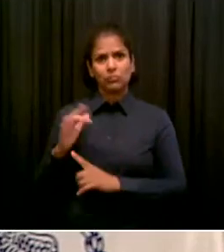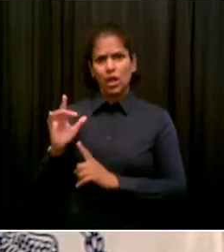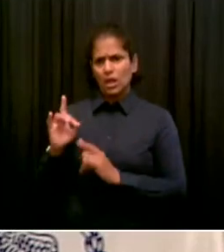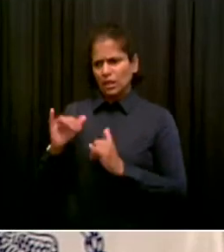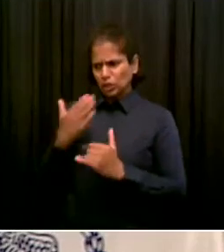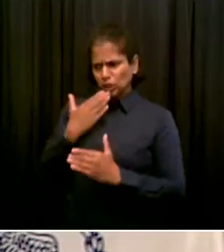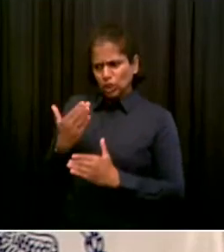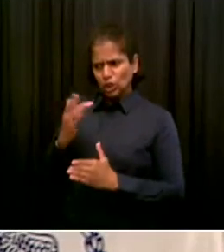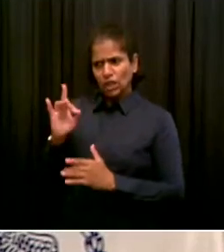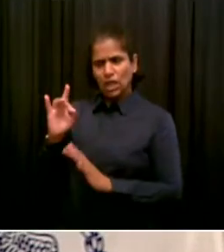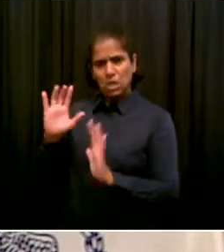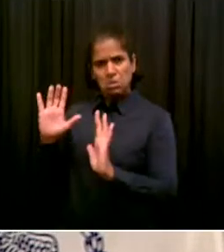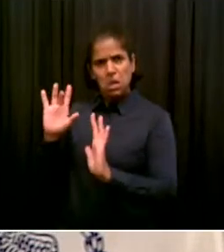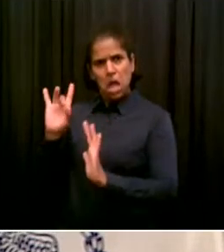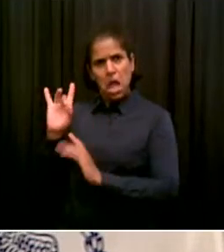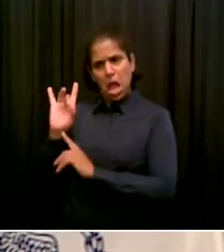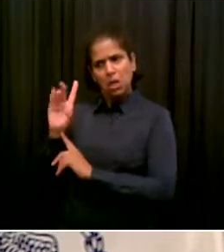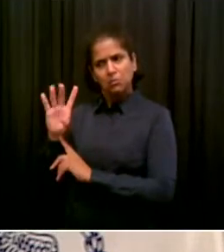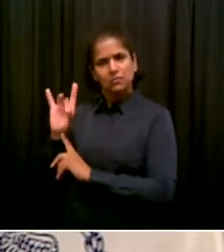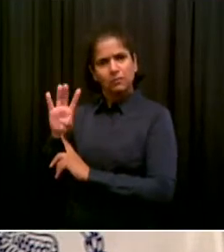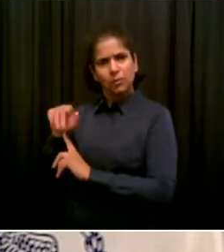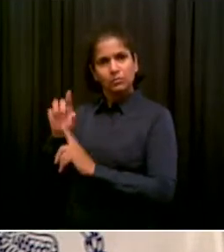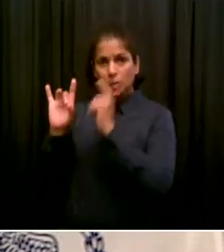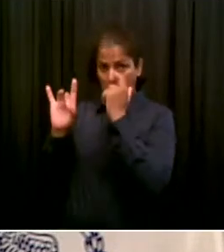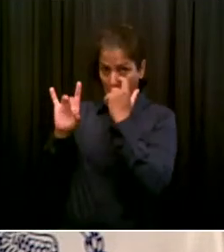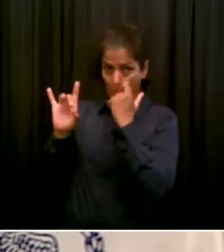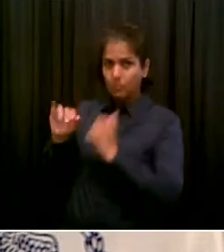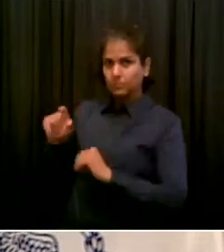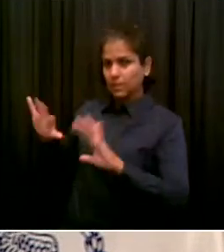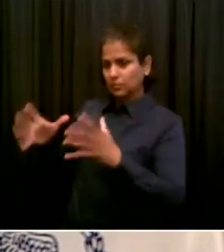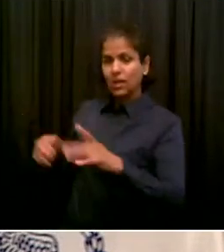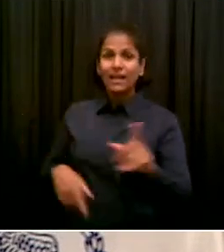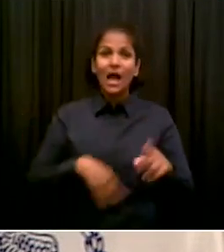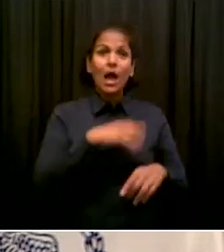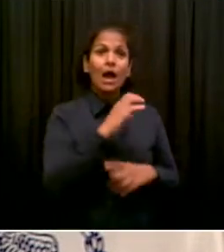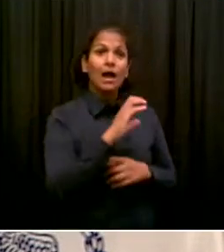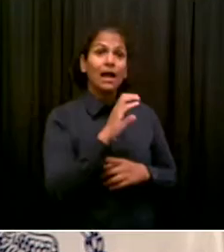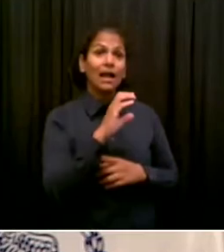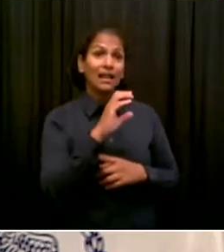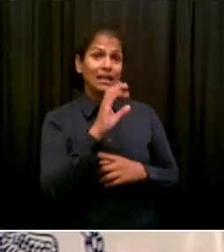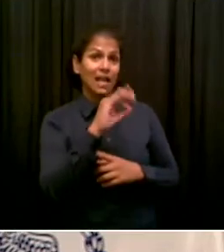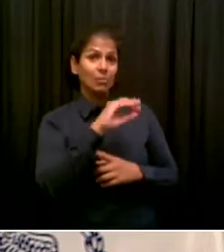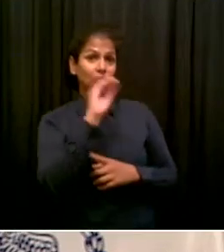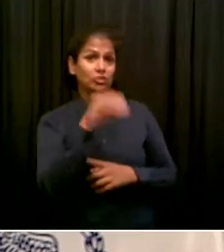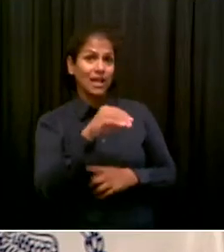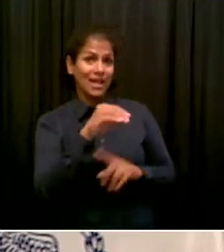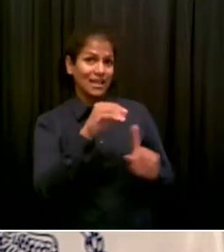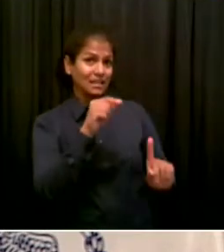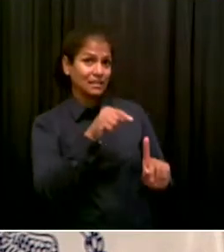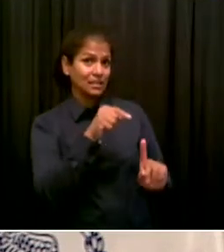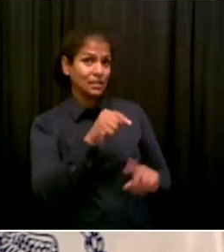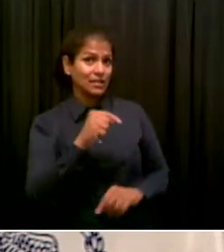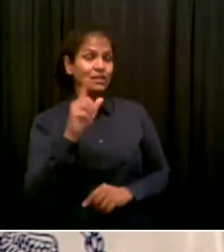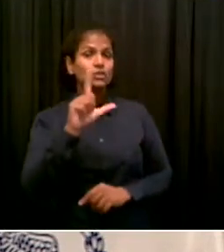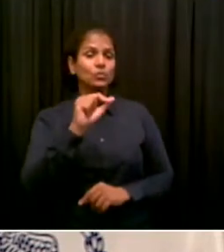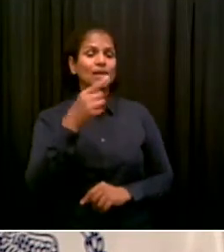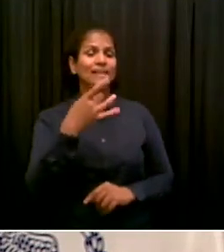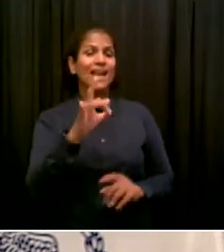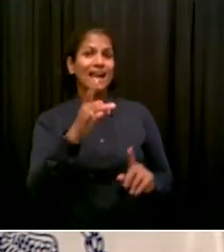I SEE THIS AS A VERY STNROG